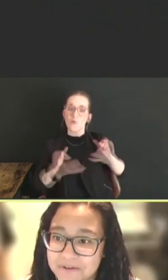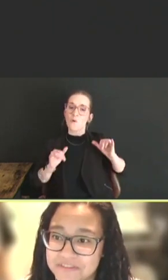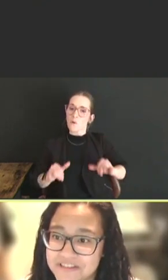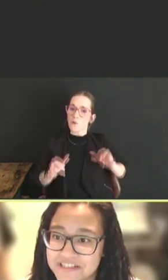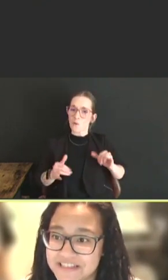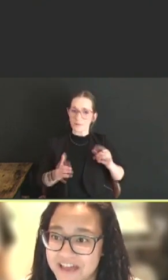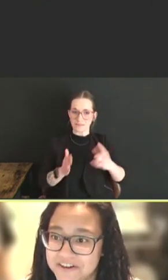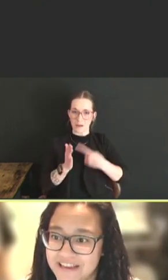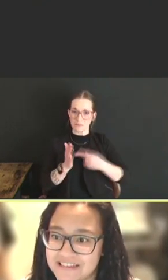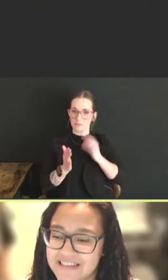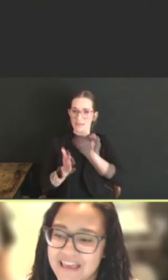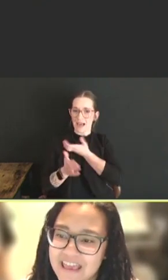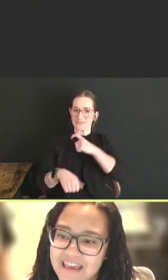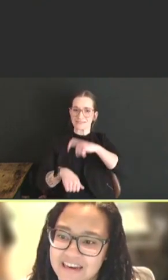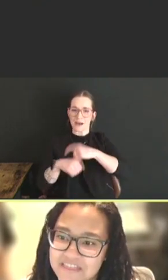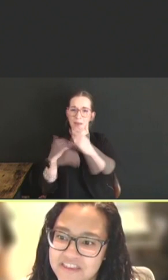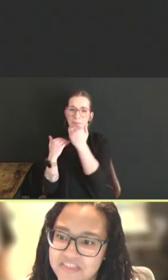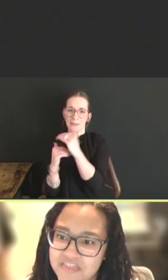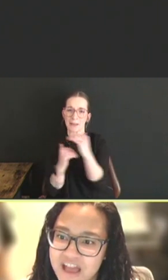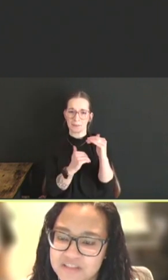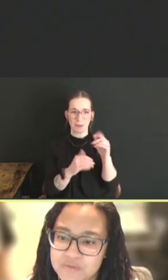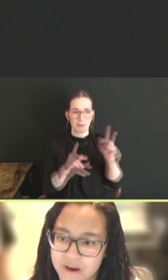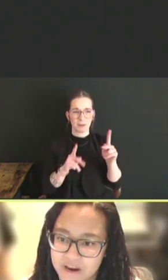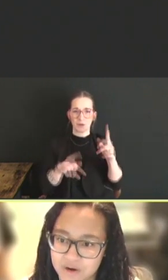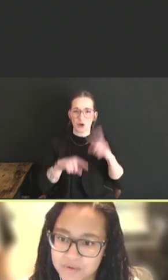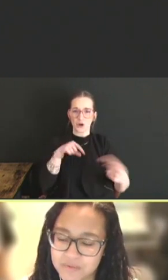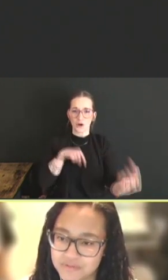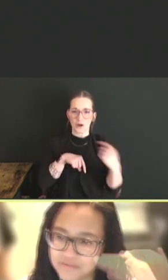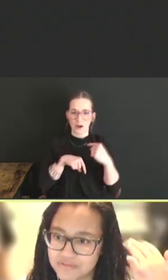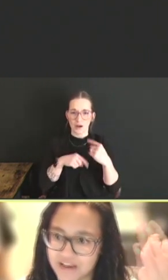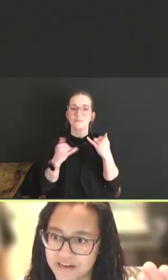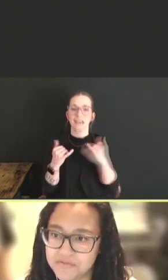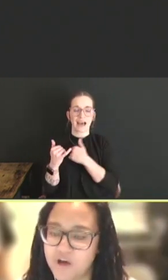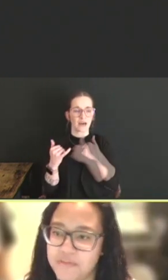we have things on Saturdays, and I think that that's where -- the kind of thought